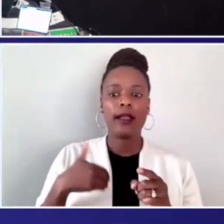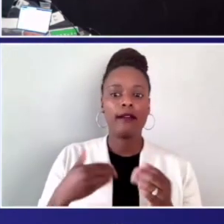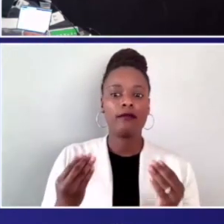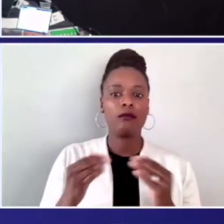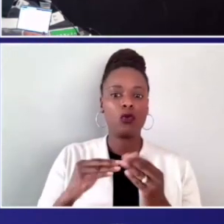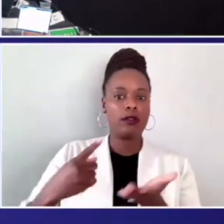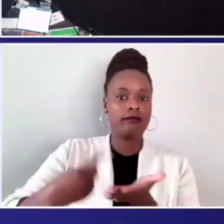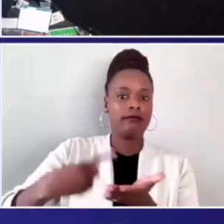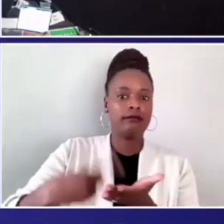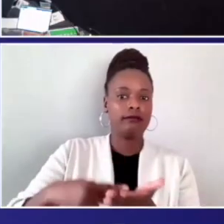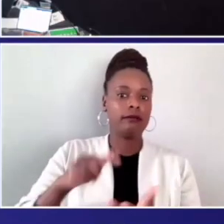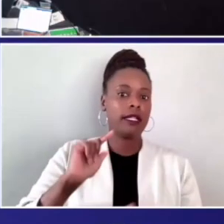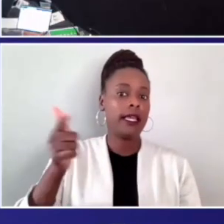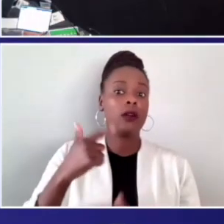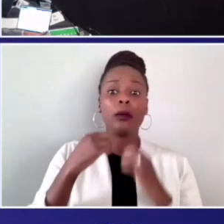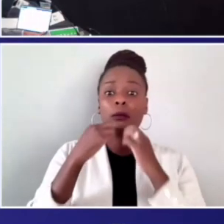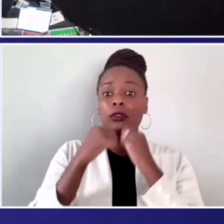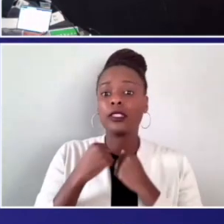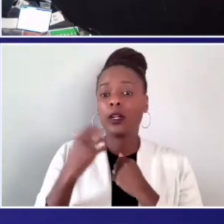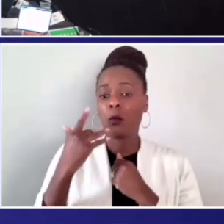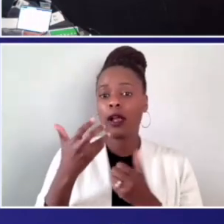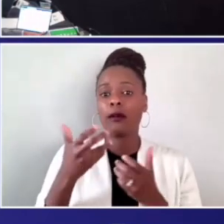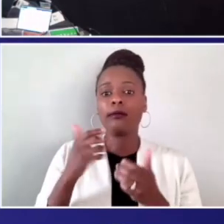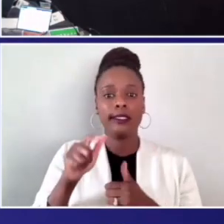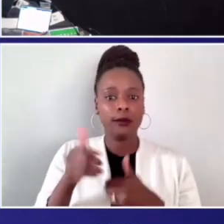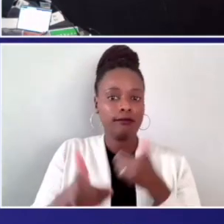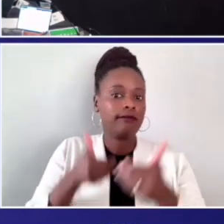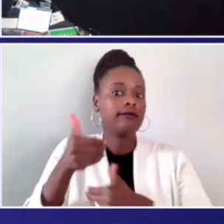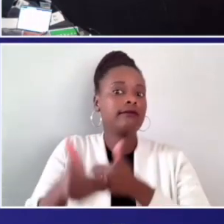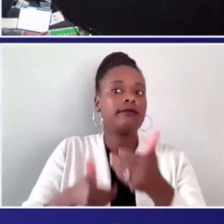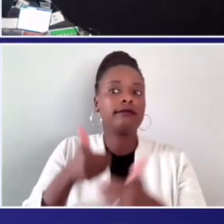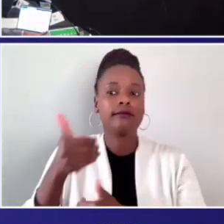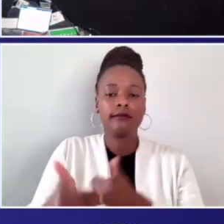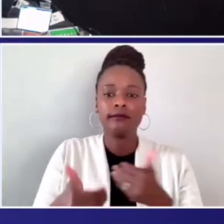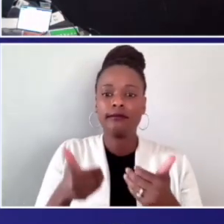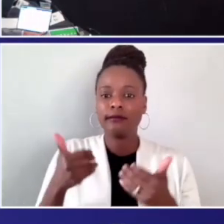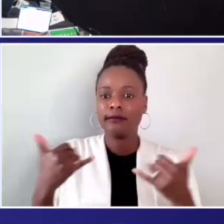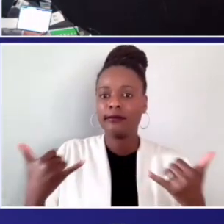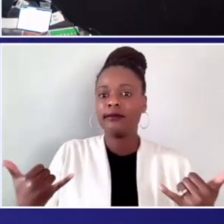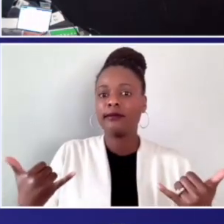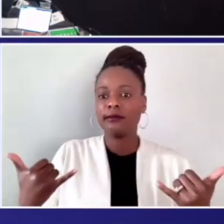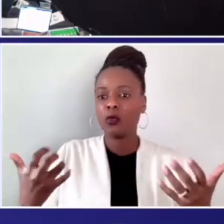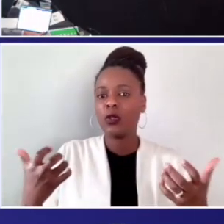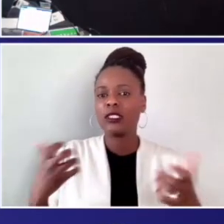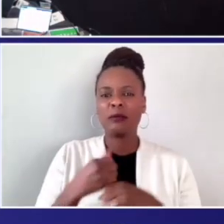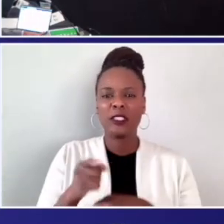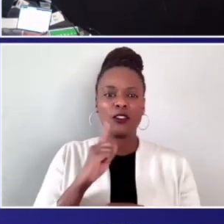We appreciate that because we do need to move on, seeing as it is getting -- you know, we want to make sure that we get through the rest of the changes that we